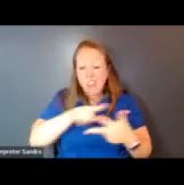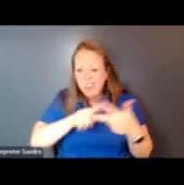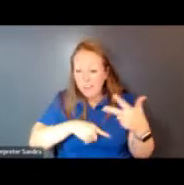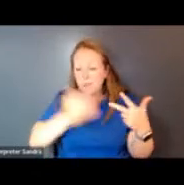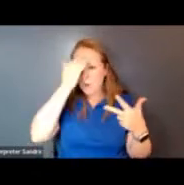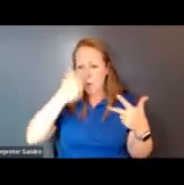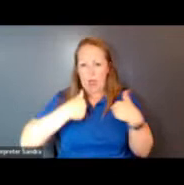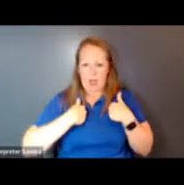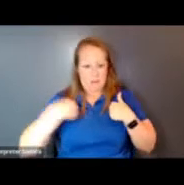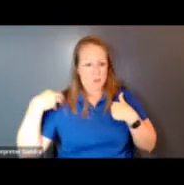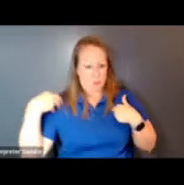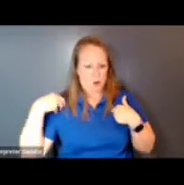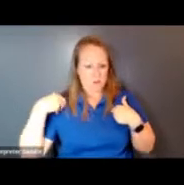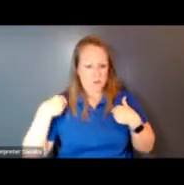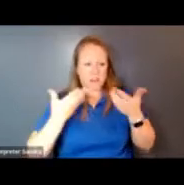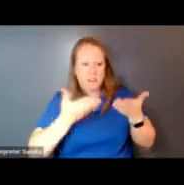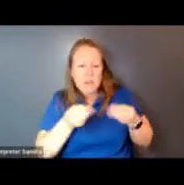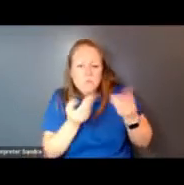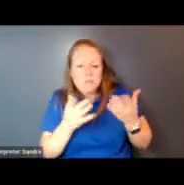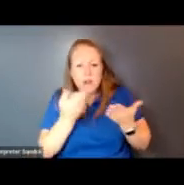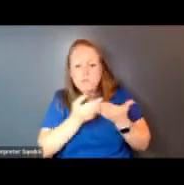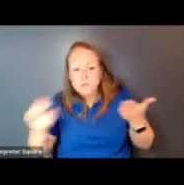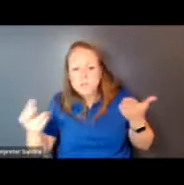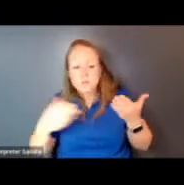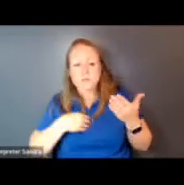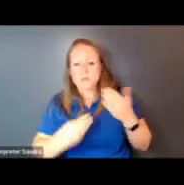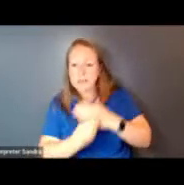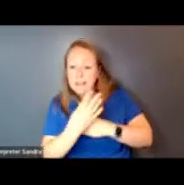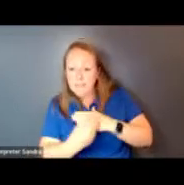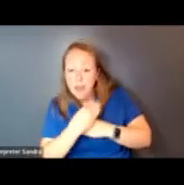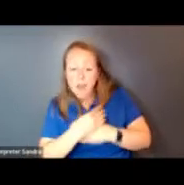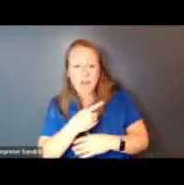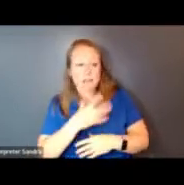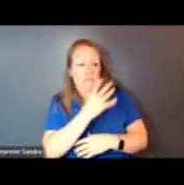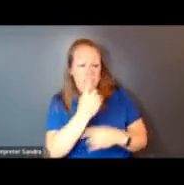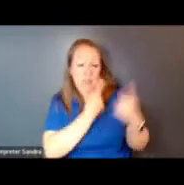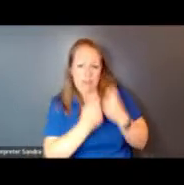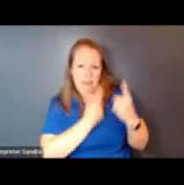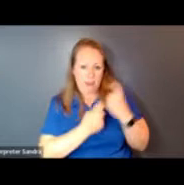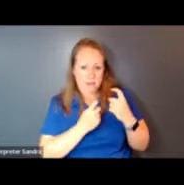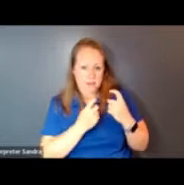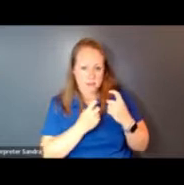provide resources and advise me as needed. And asked, they are there to update my plan and complete the necessary